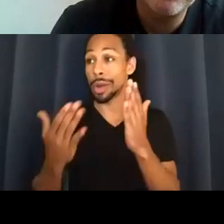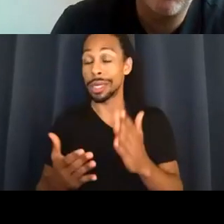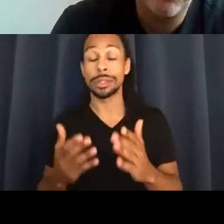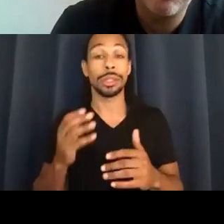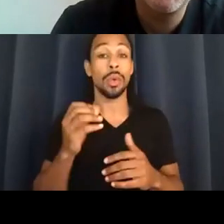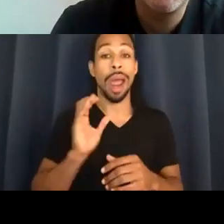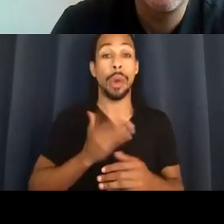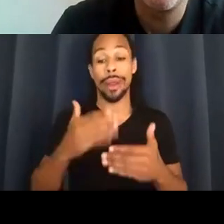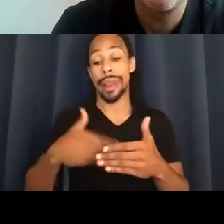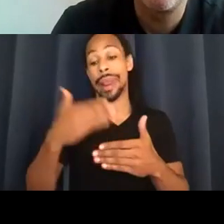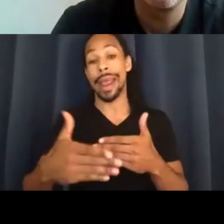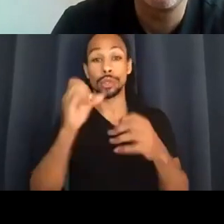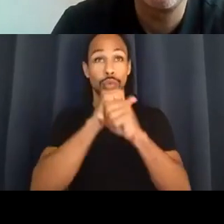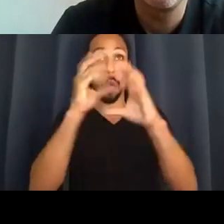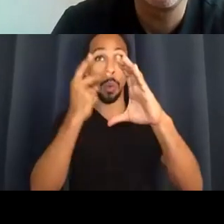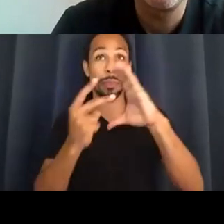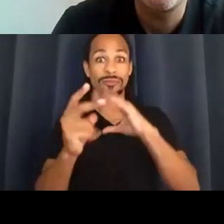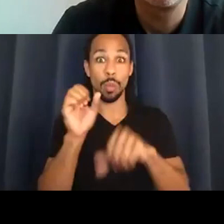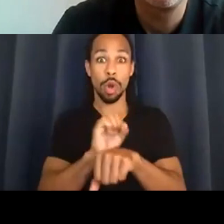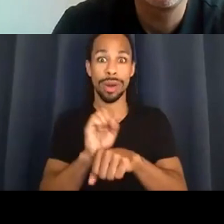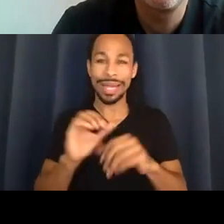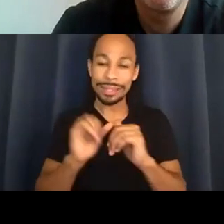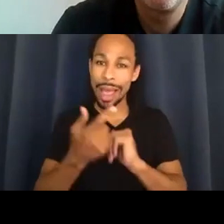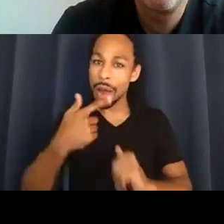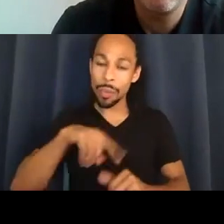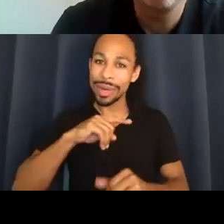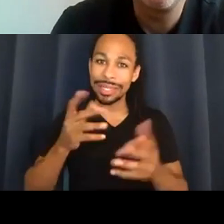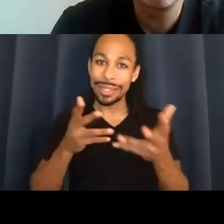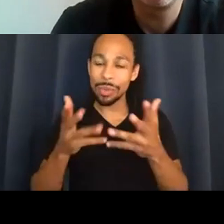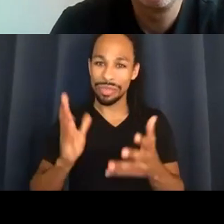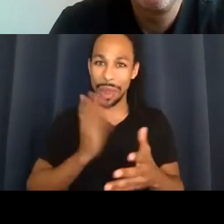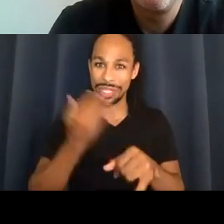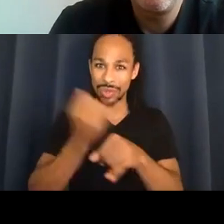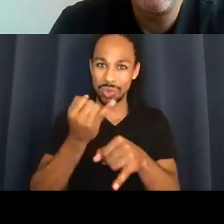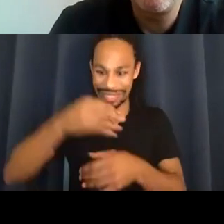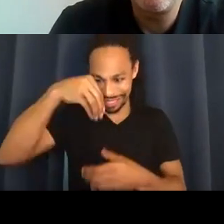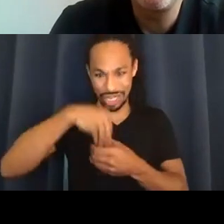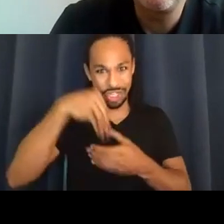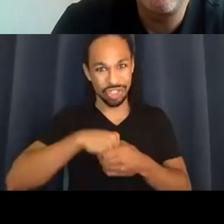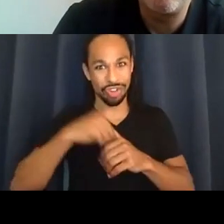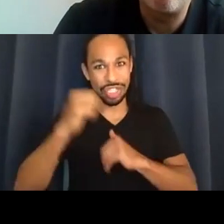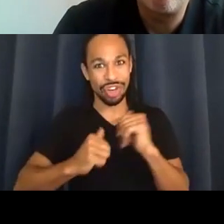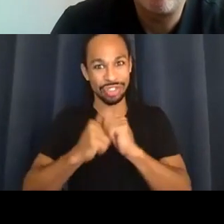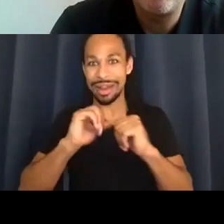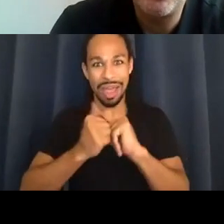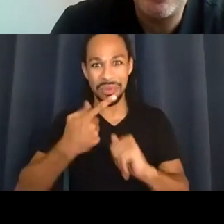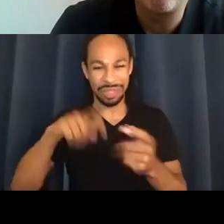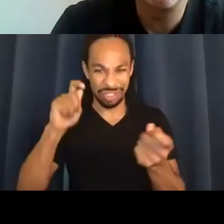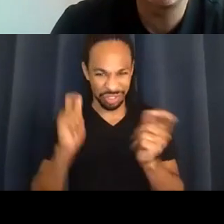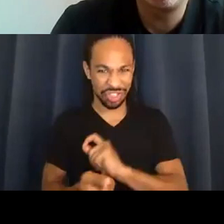difficult conversations within our institutions to change all of this and how to hold space